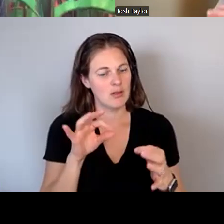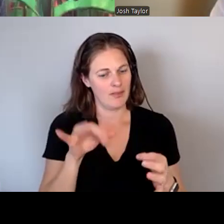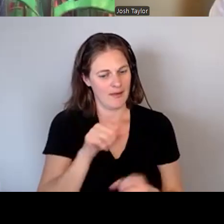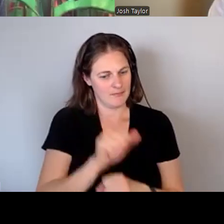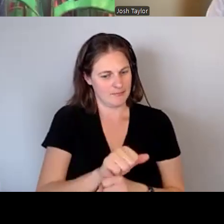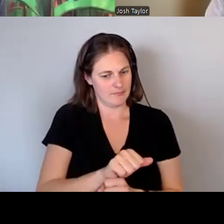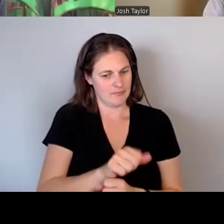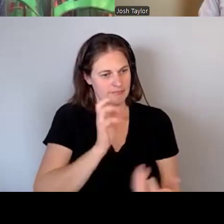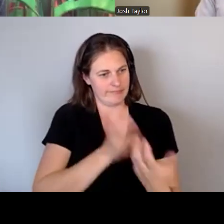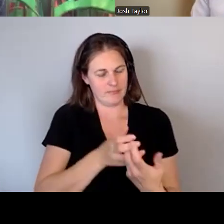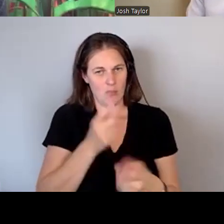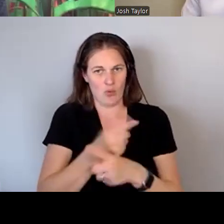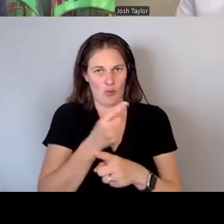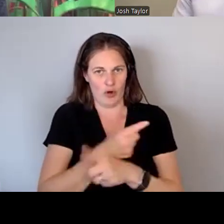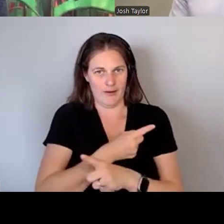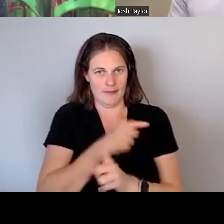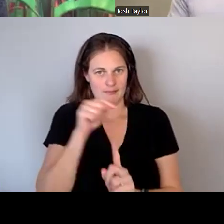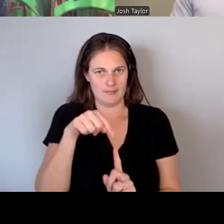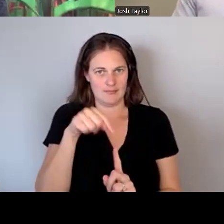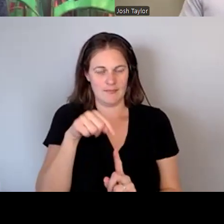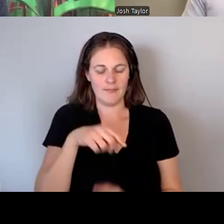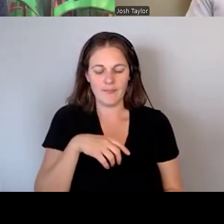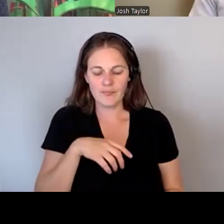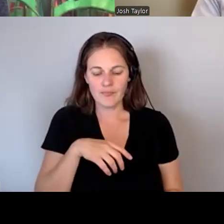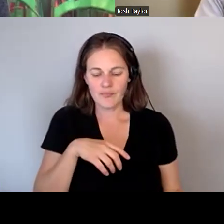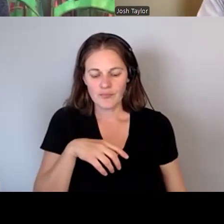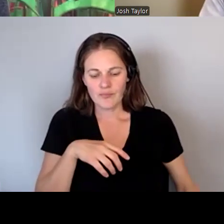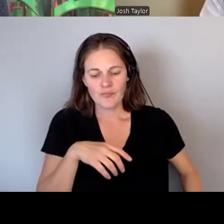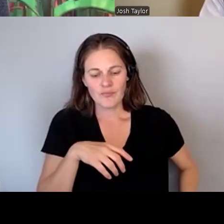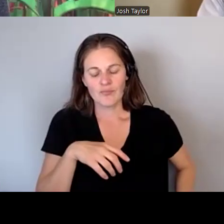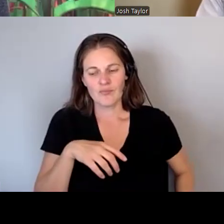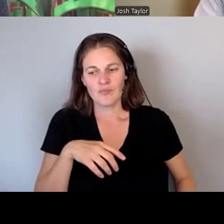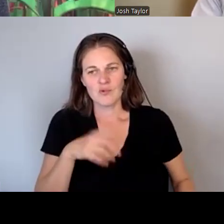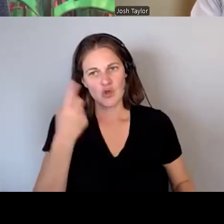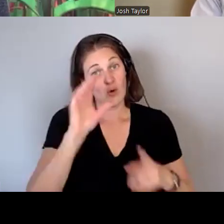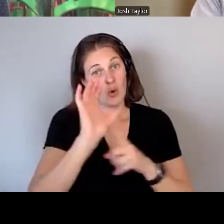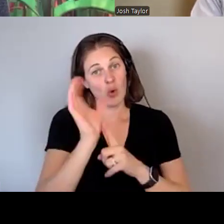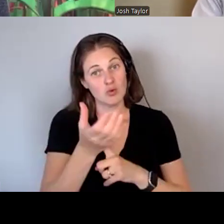And it's interesting because I think as, the way, in cultural organizations,